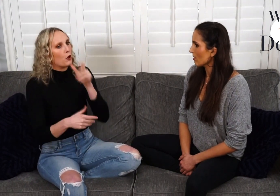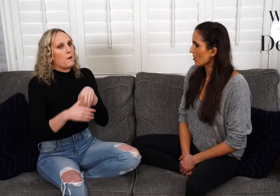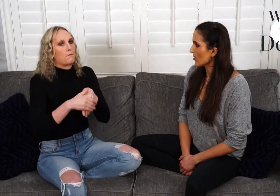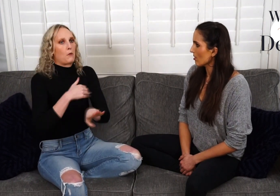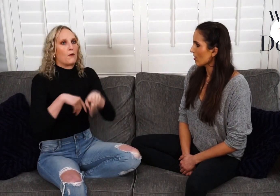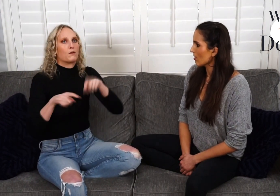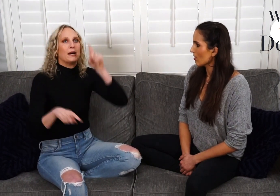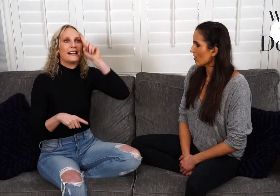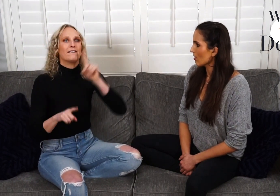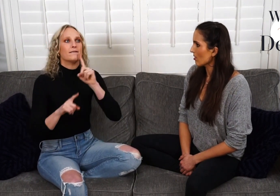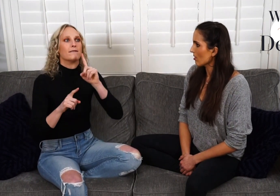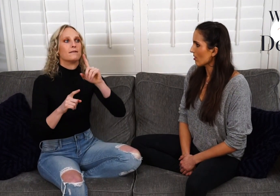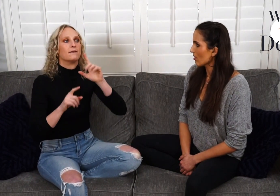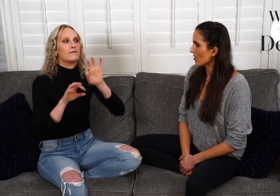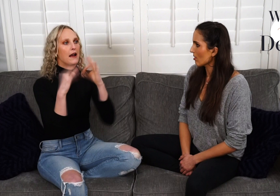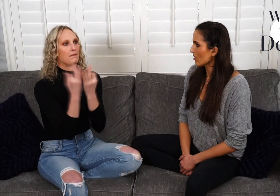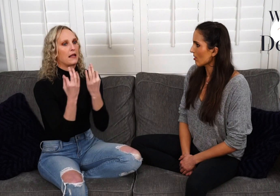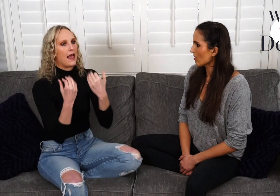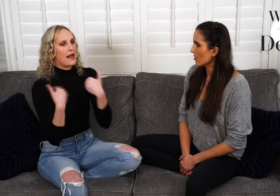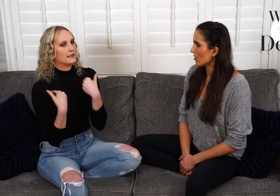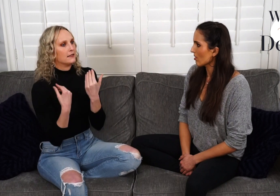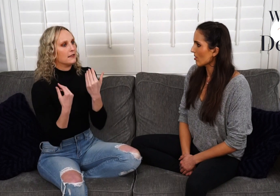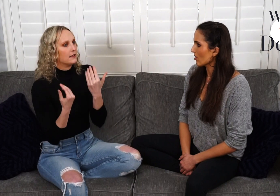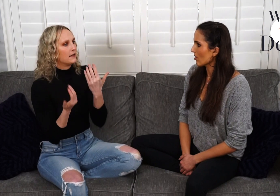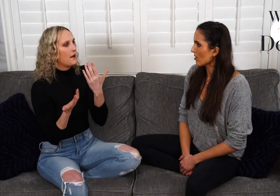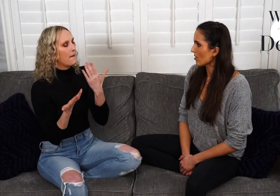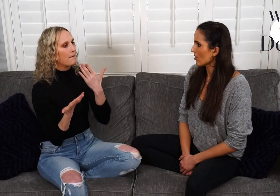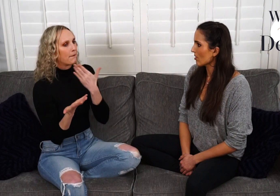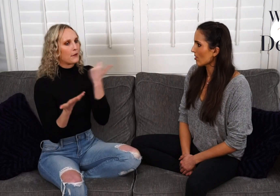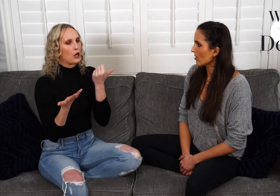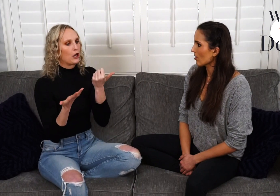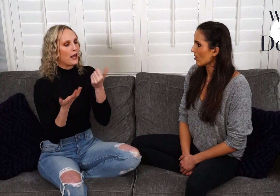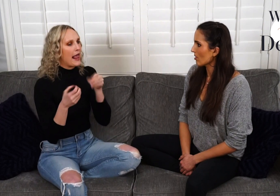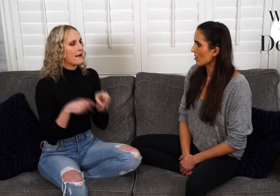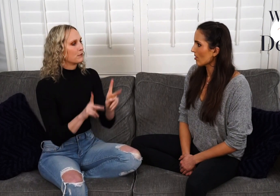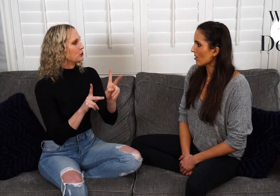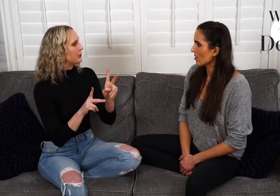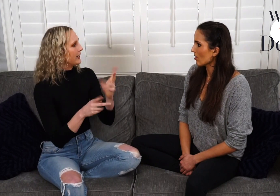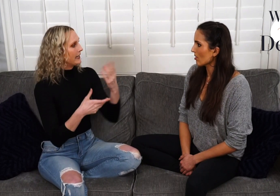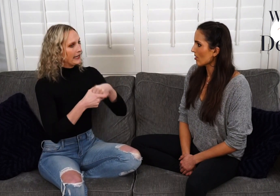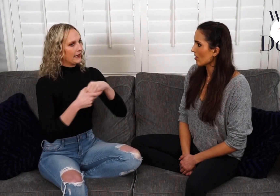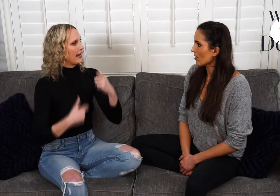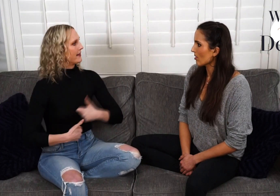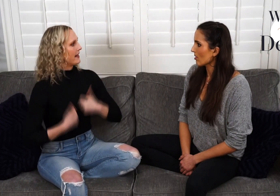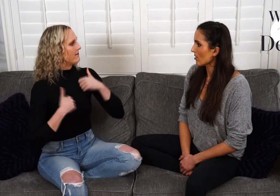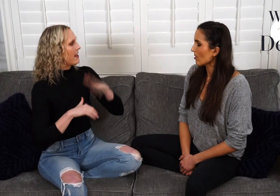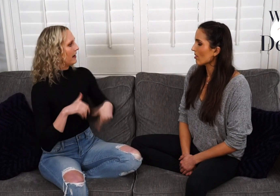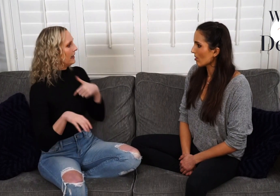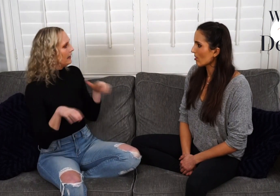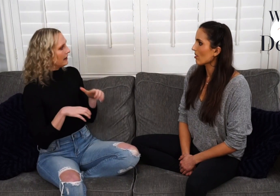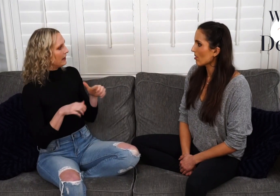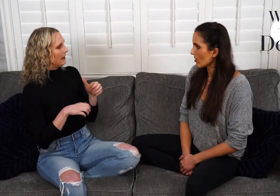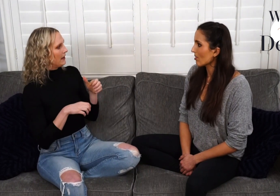who are born from a Deaf family, they had a better they had better opportunities in life than I did.